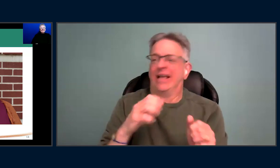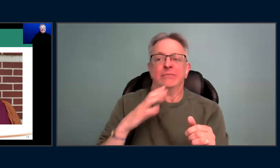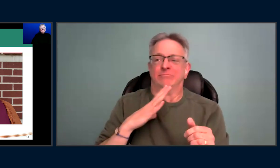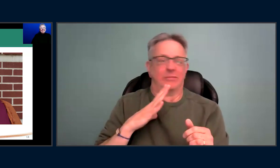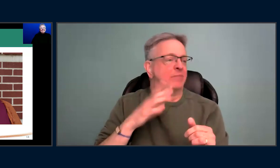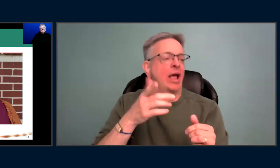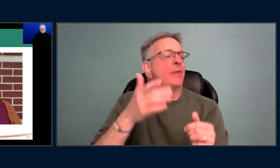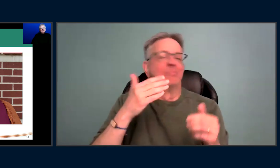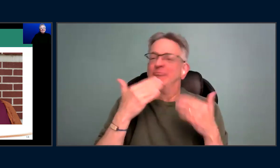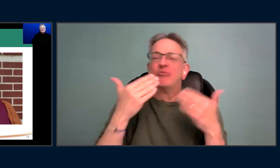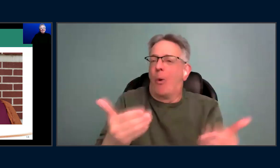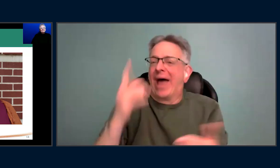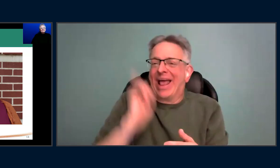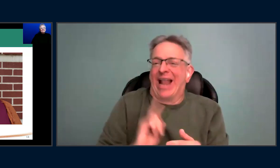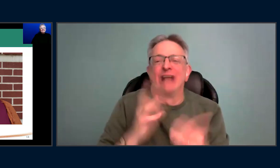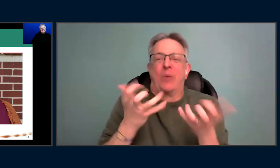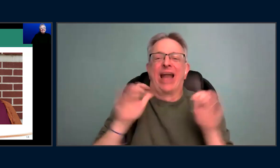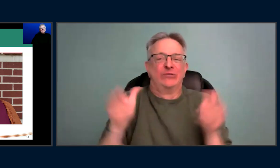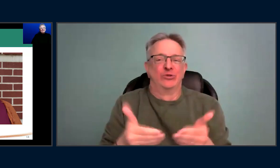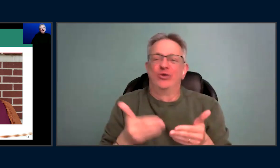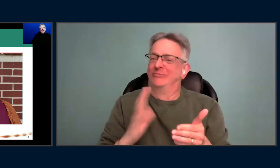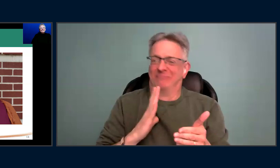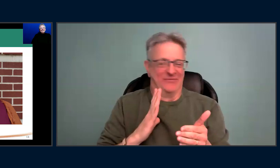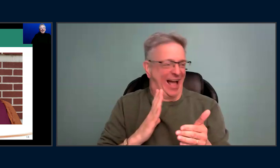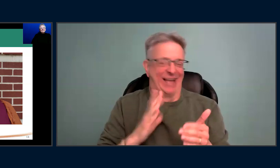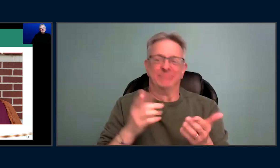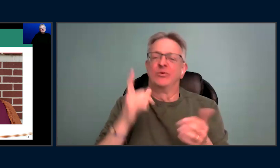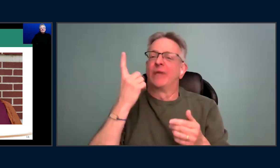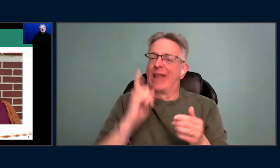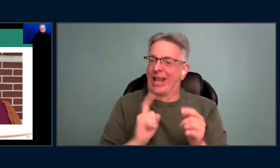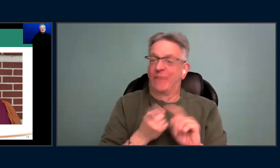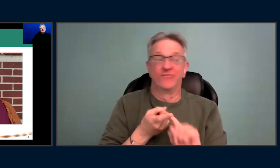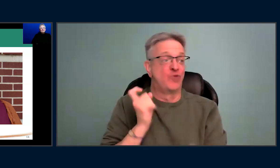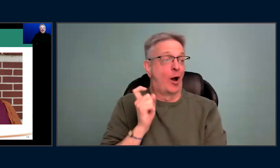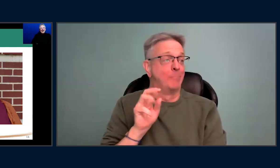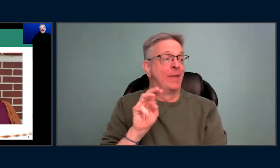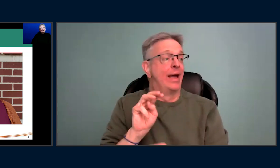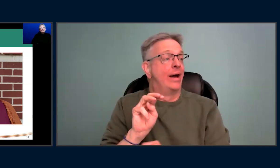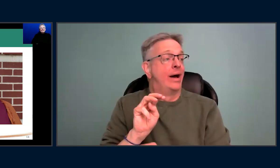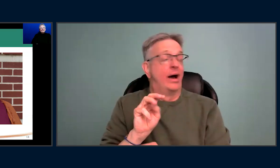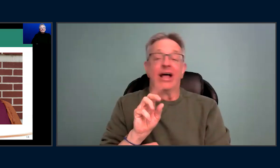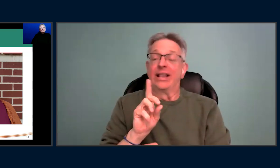John, go ahead. JOHN KIRSH >> Yes. Thank you. That's fine. Go ahead, Alayna. I just wanted to introduce you.